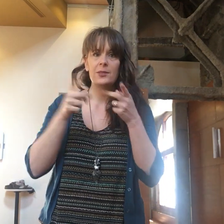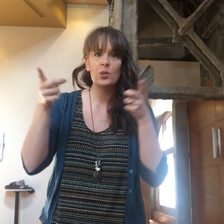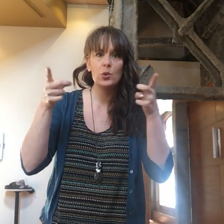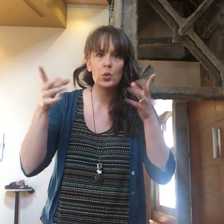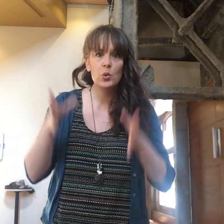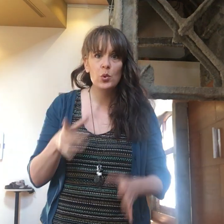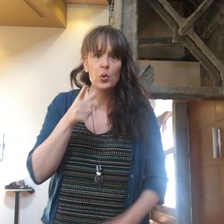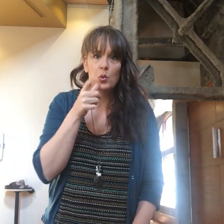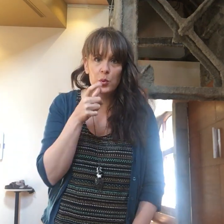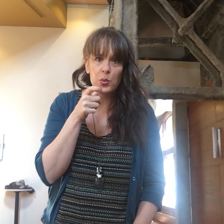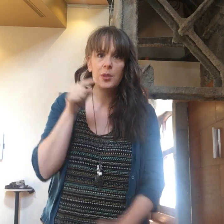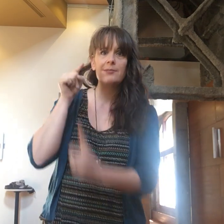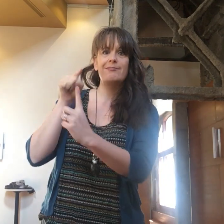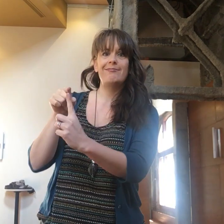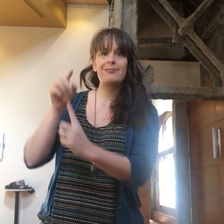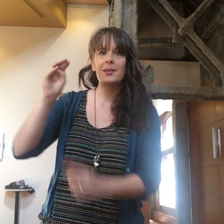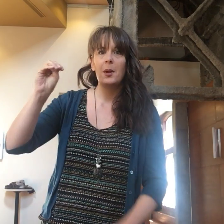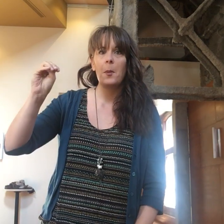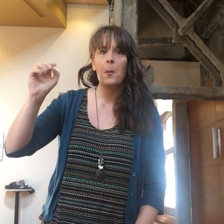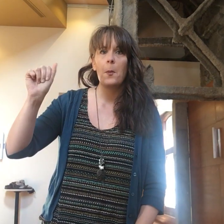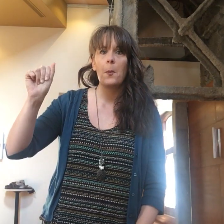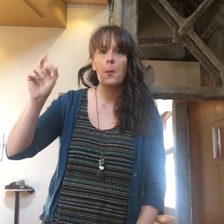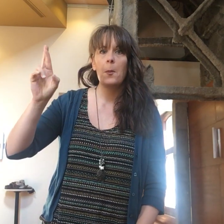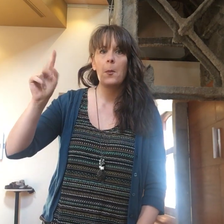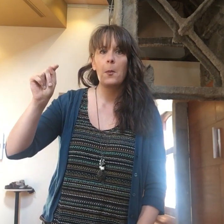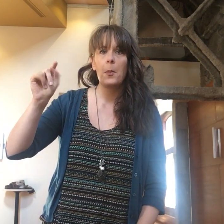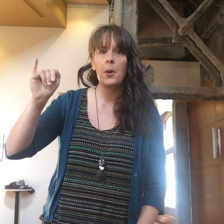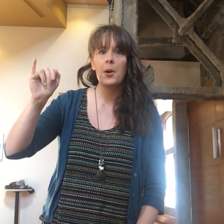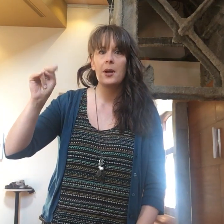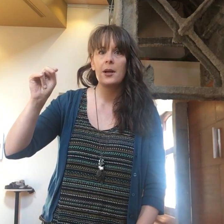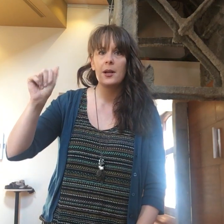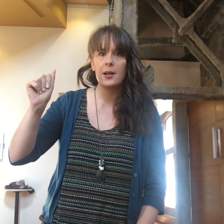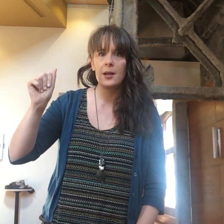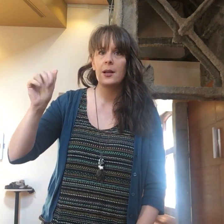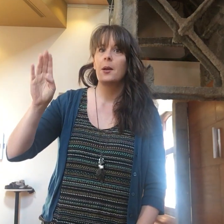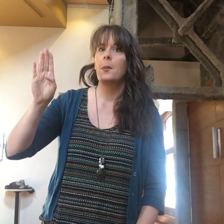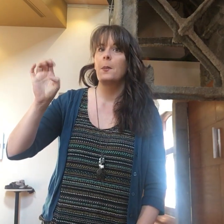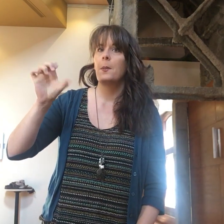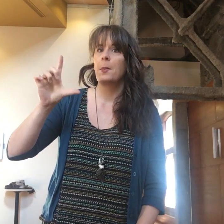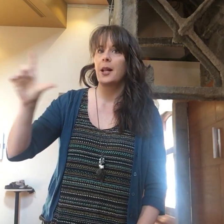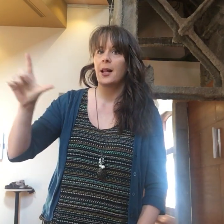Director, who? Martina Bell